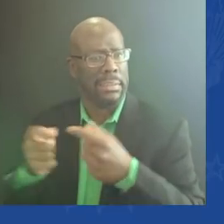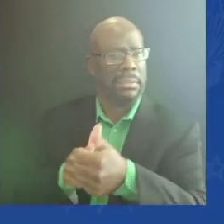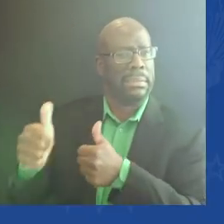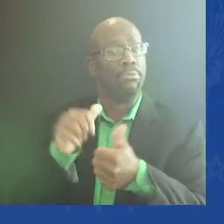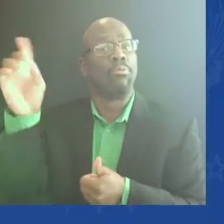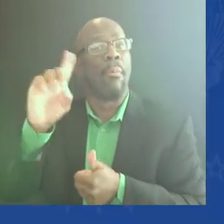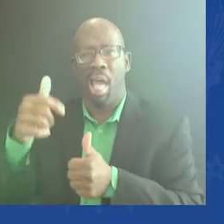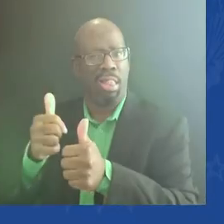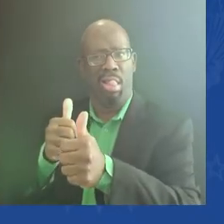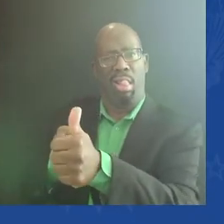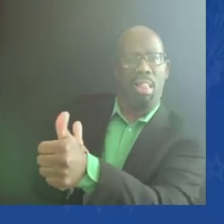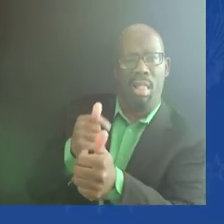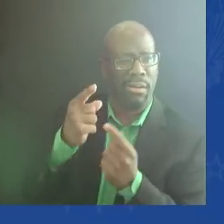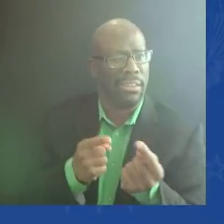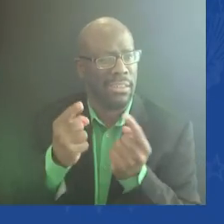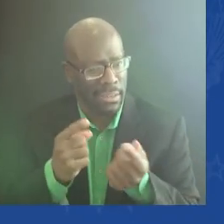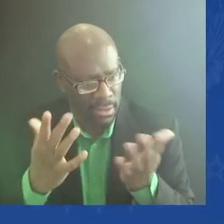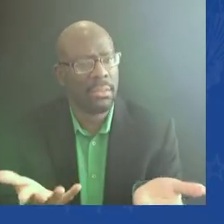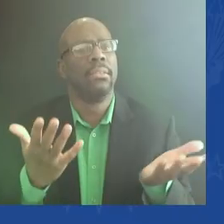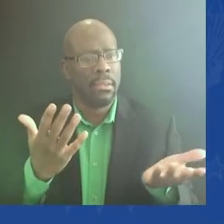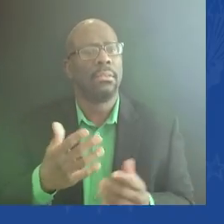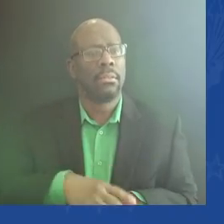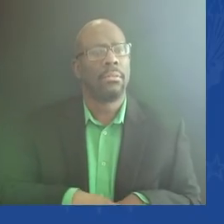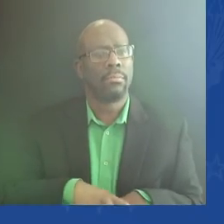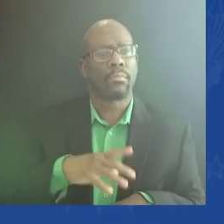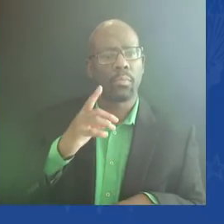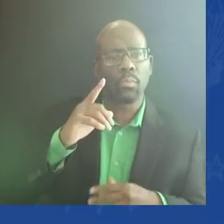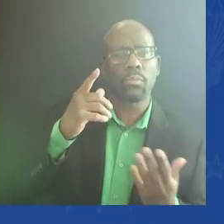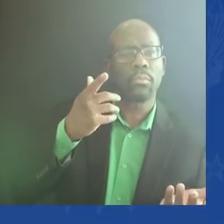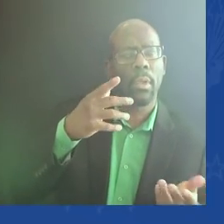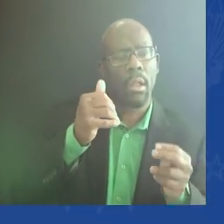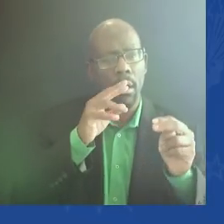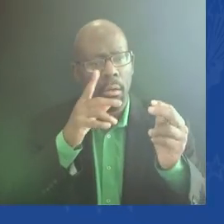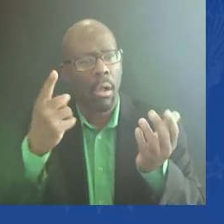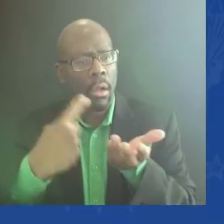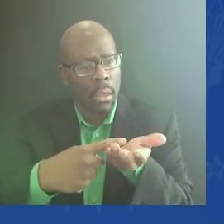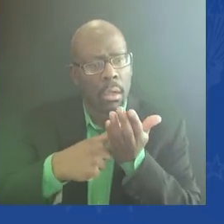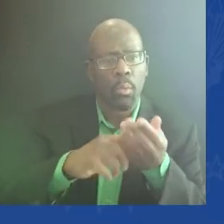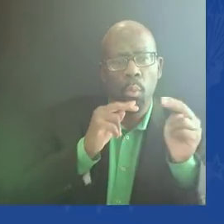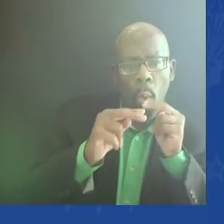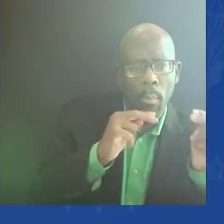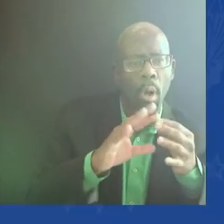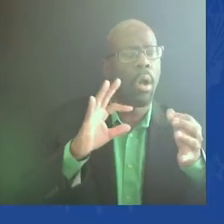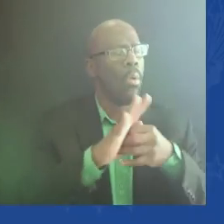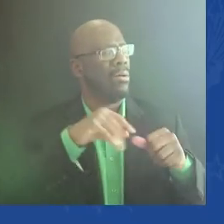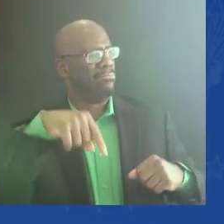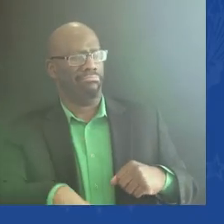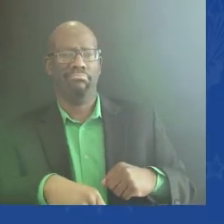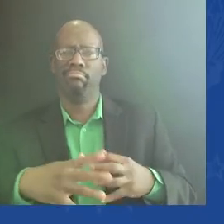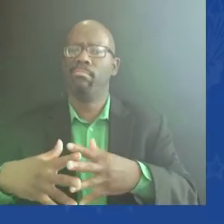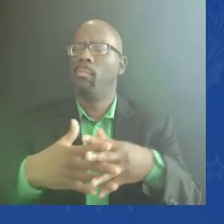the centerpiece of your Democrat -- of your domestic legislative agenda. We're one year now since your election.